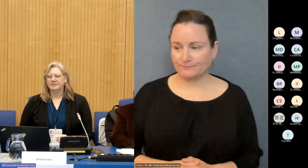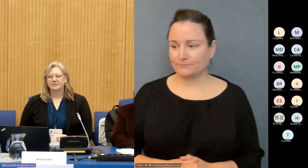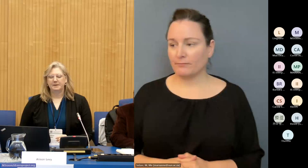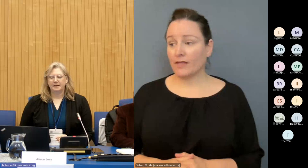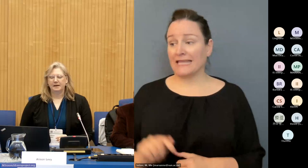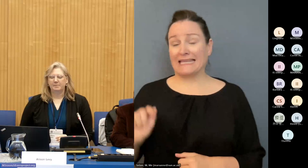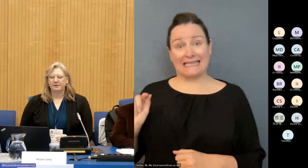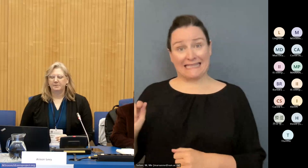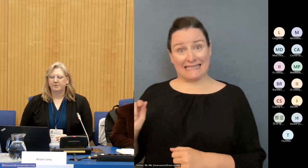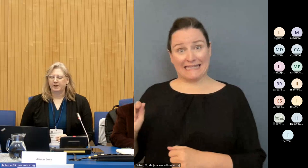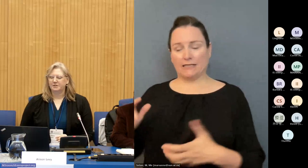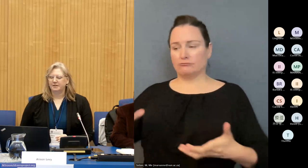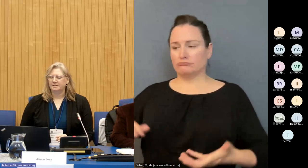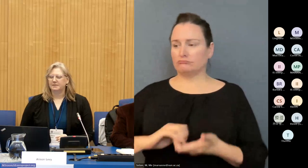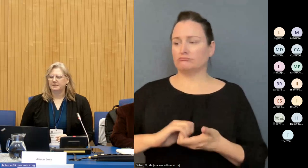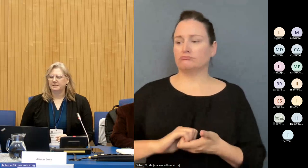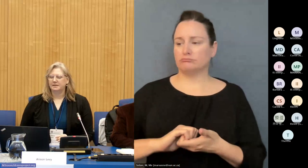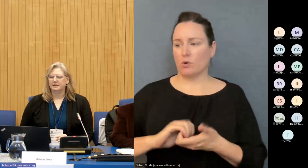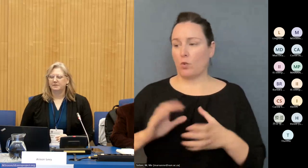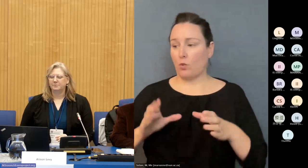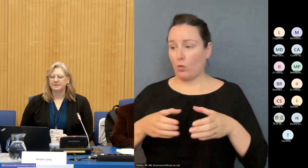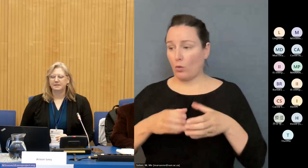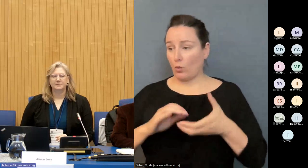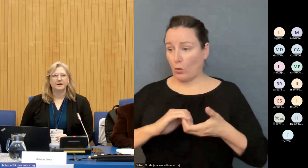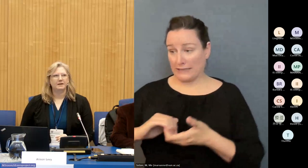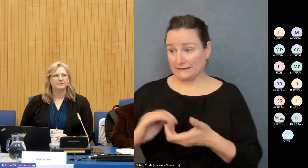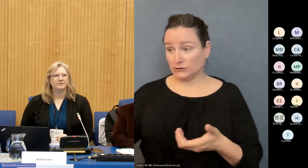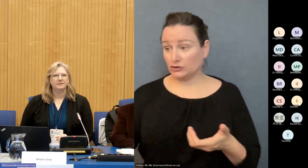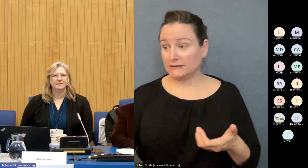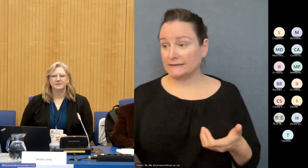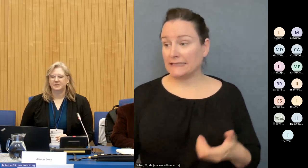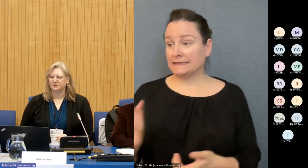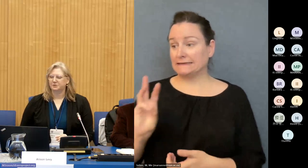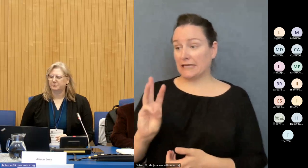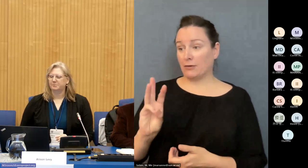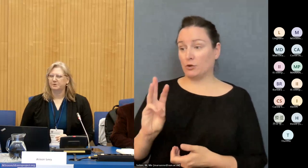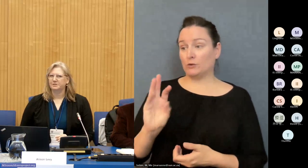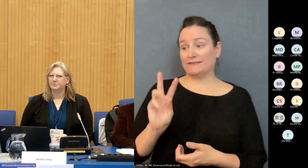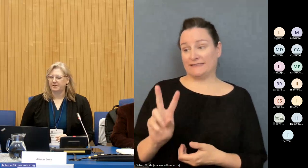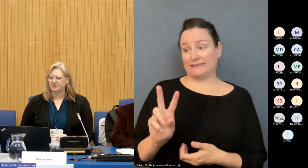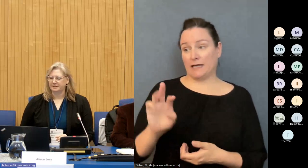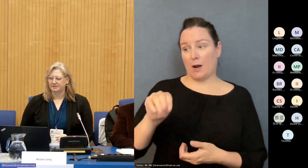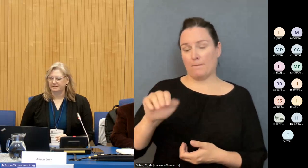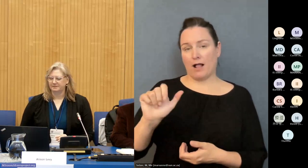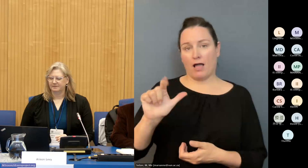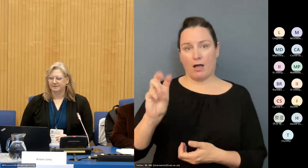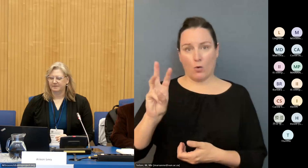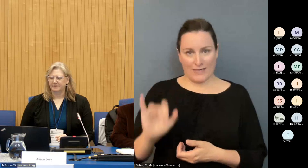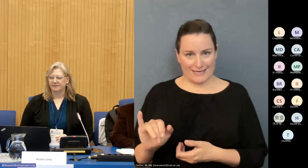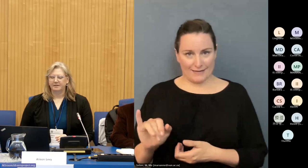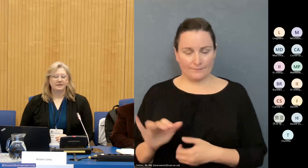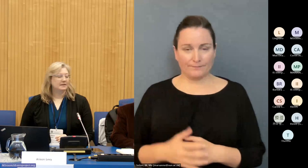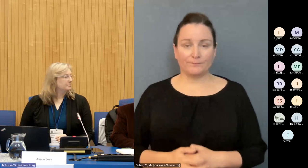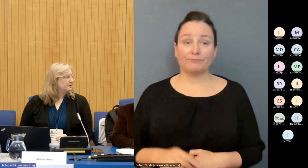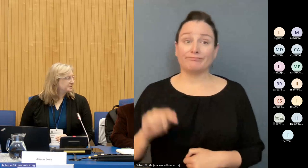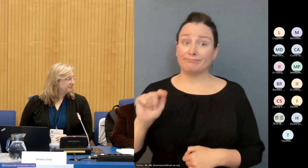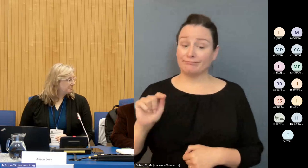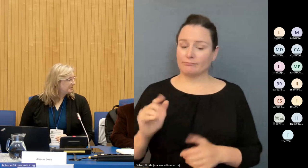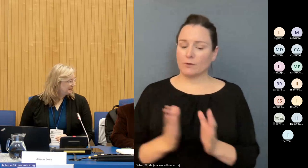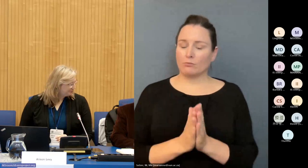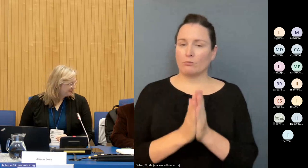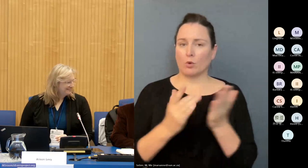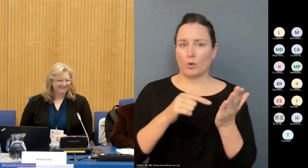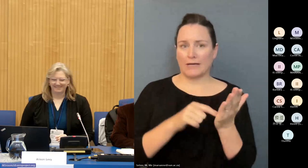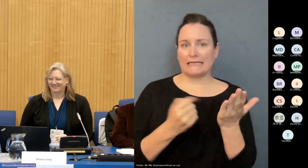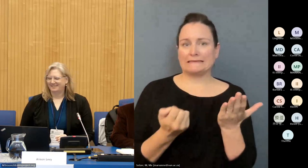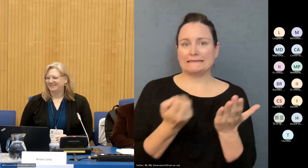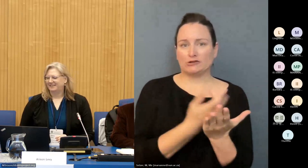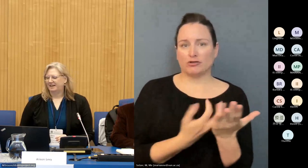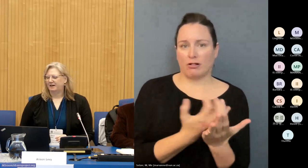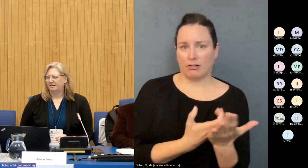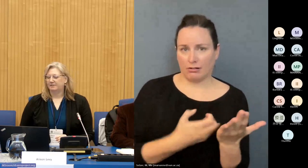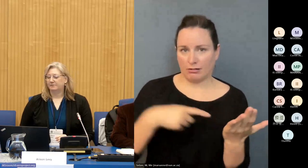be speaking about the project T365 digital books project. He is originally from Malawi,